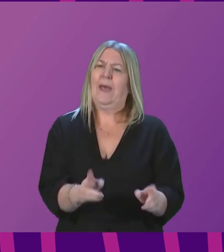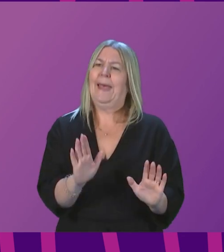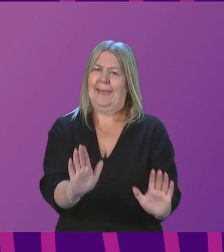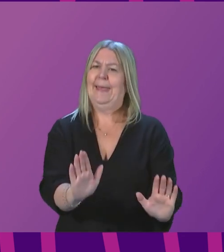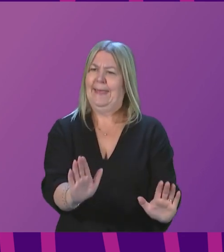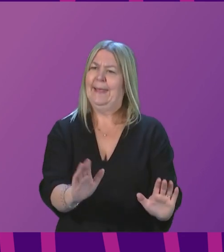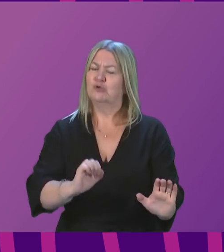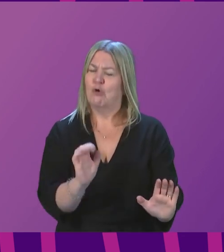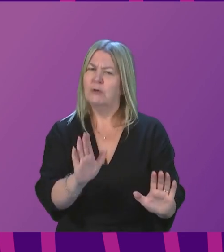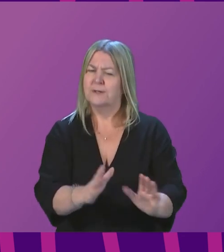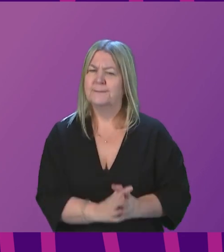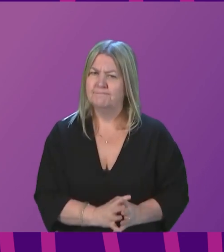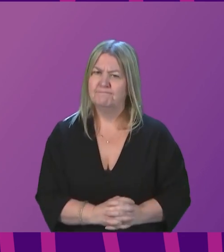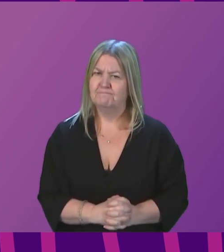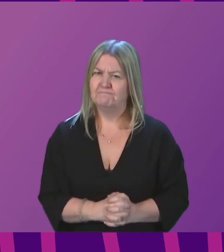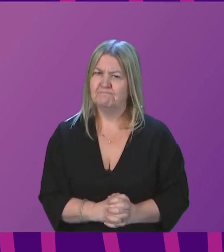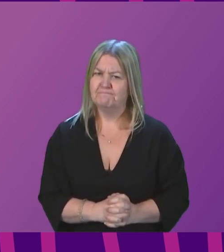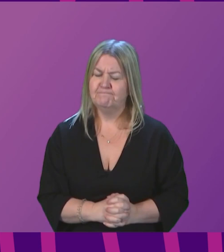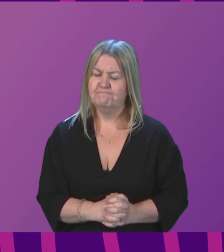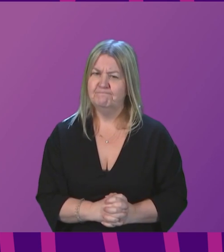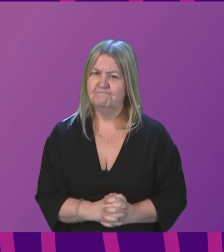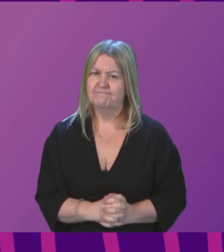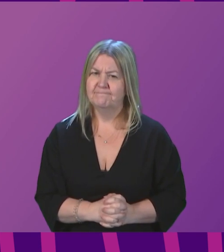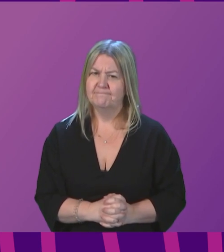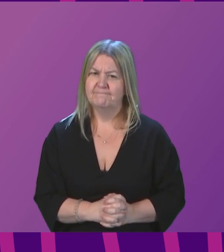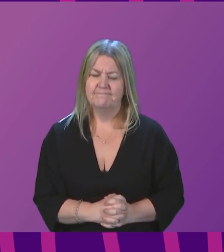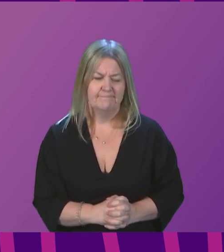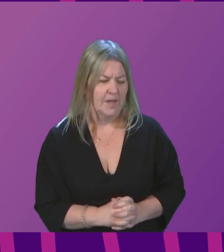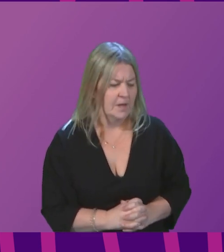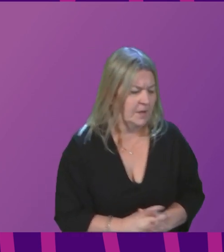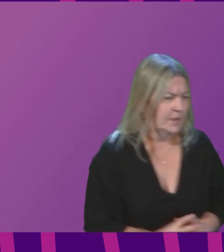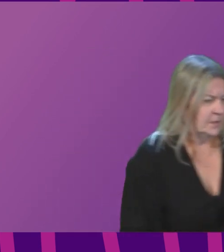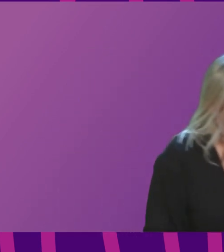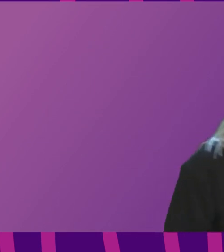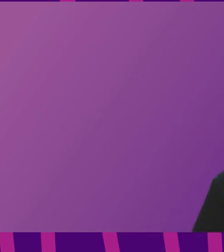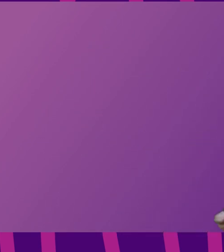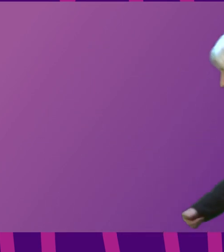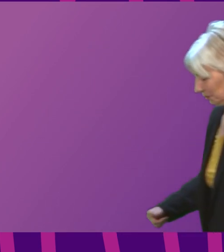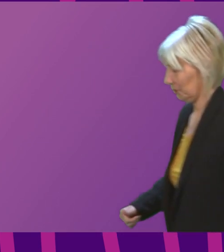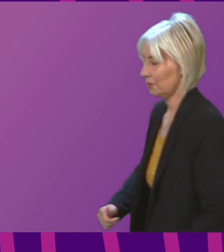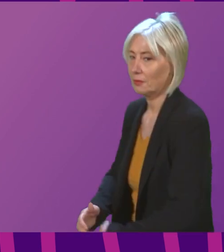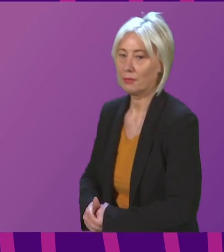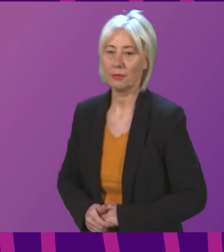fashion through the global pandemic.